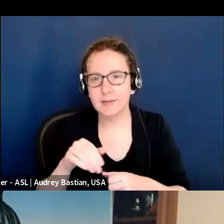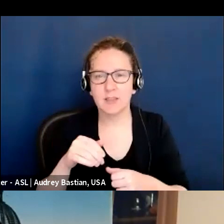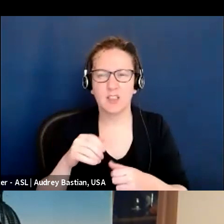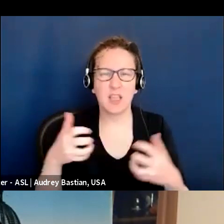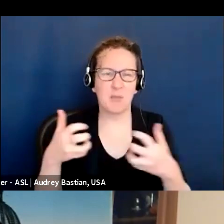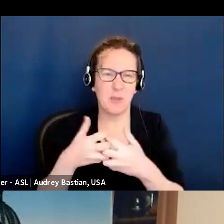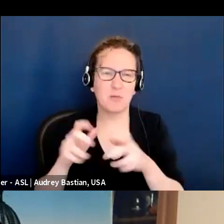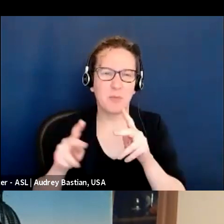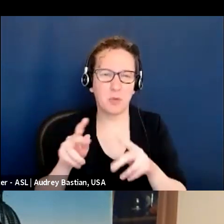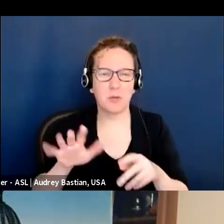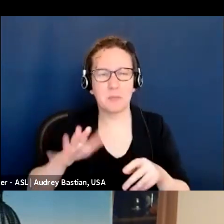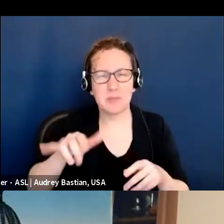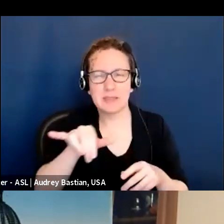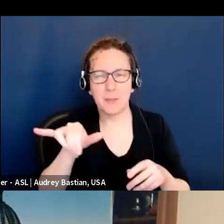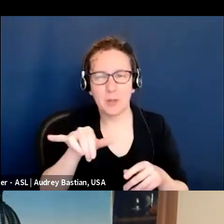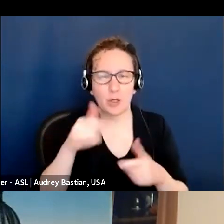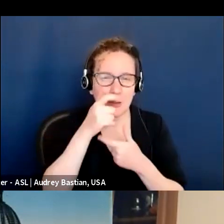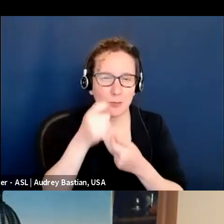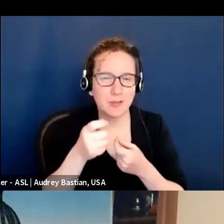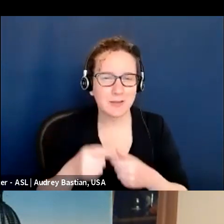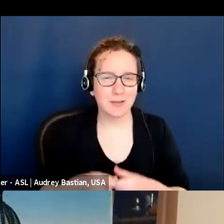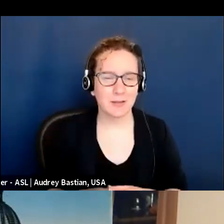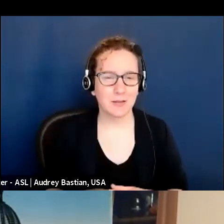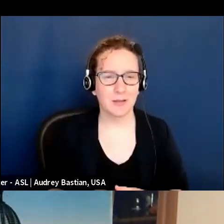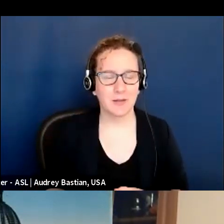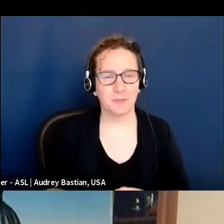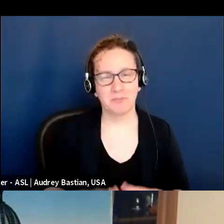kind of share those interests with you. So that's great that you were able to